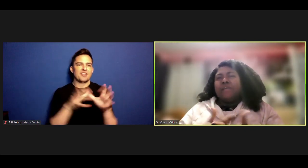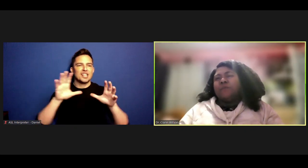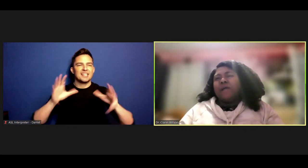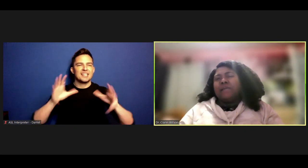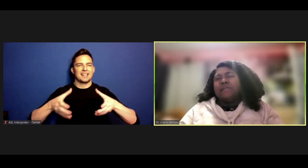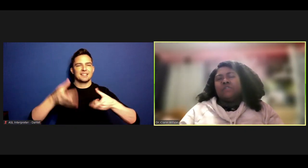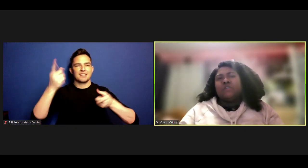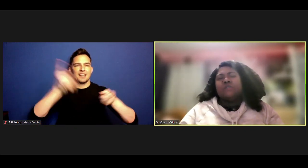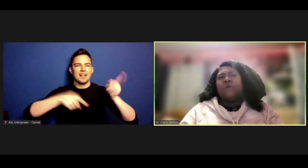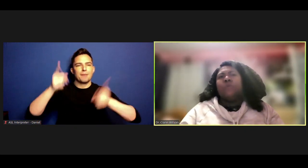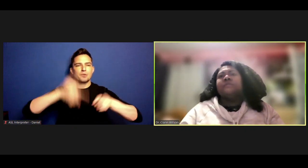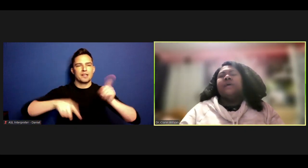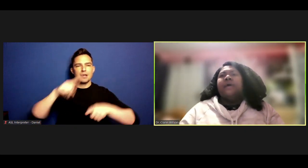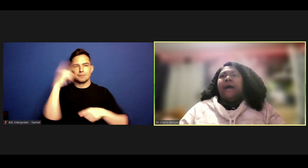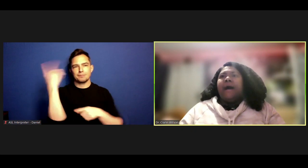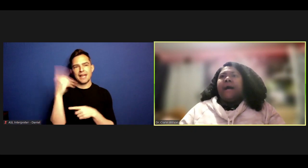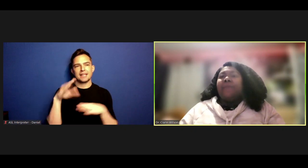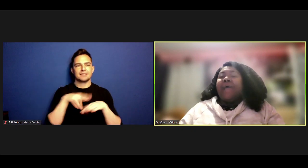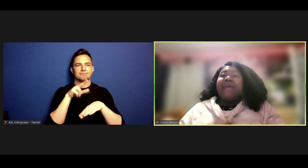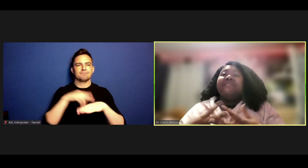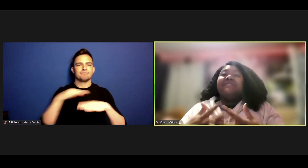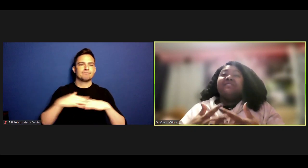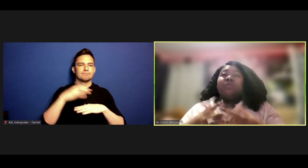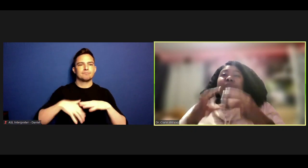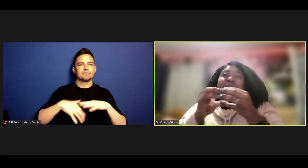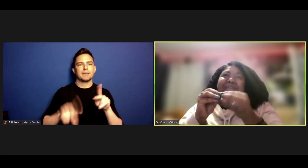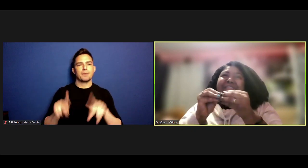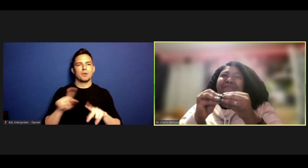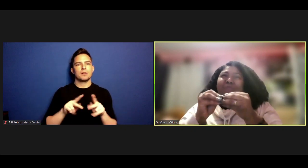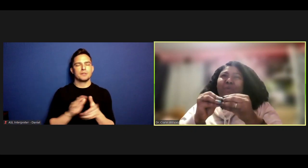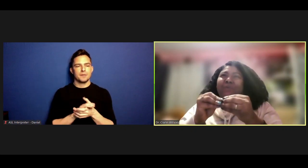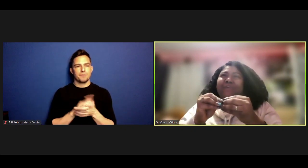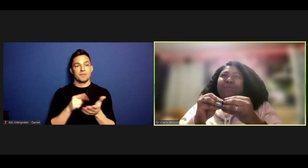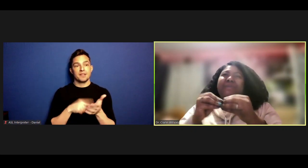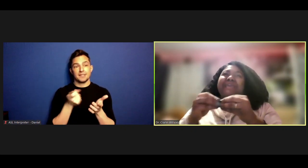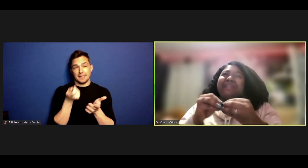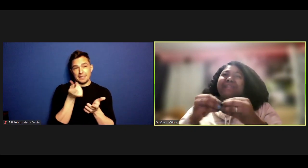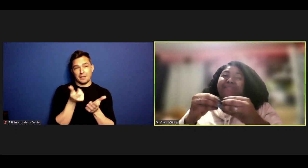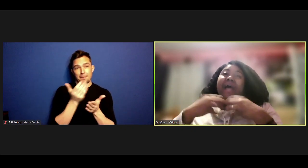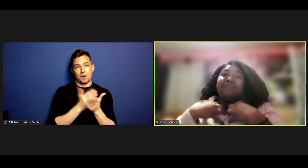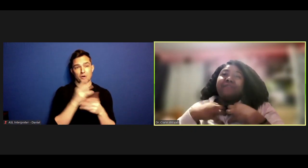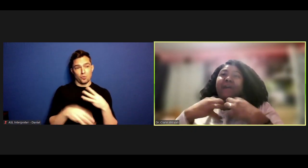as black and indigenous folks. And this is the little piece of the world that I feel